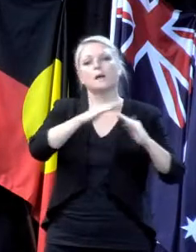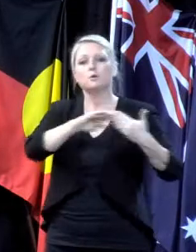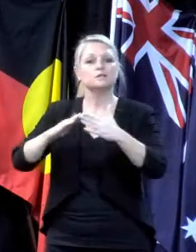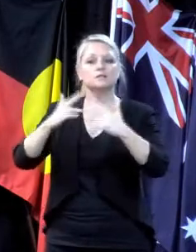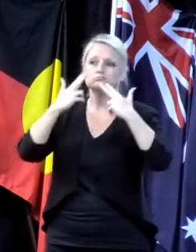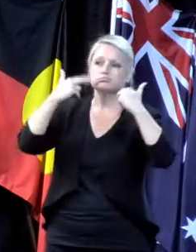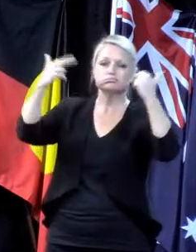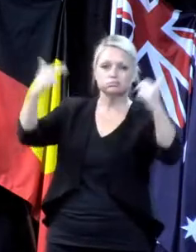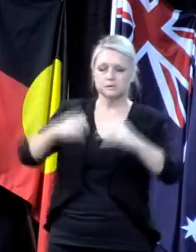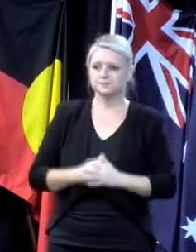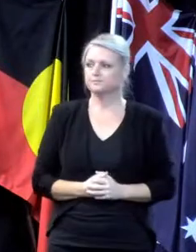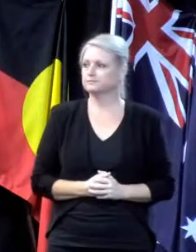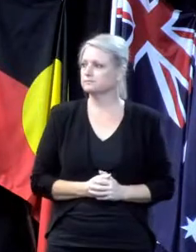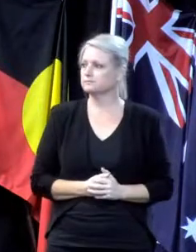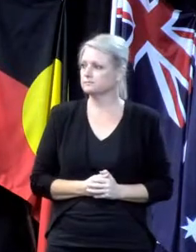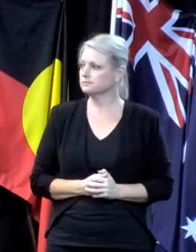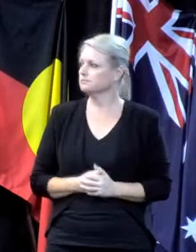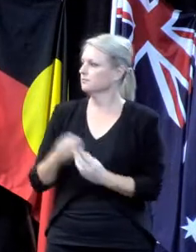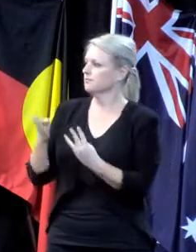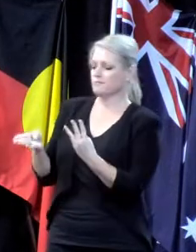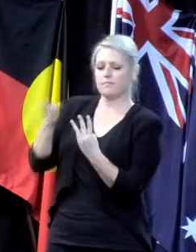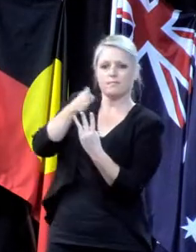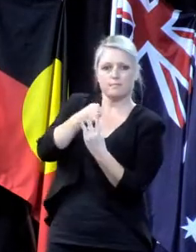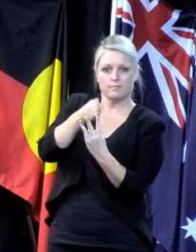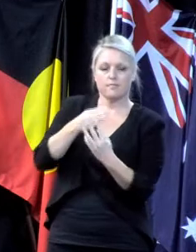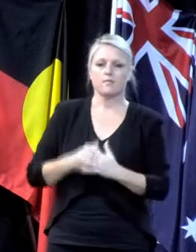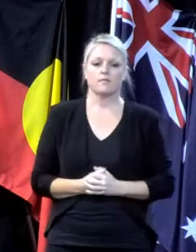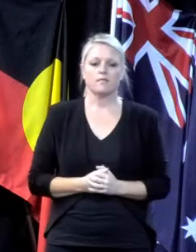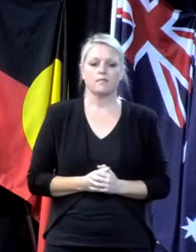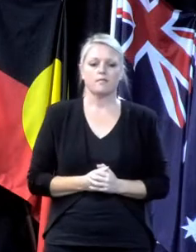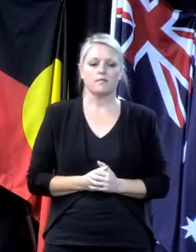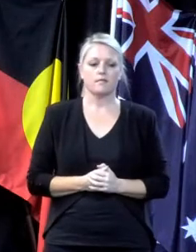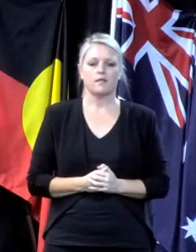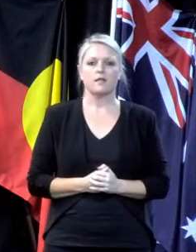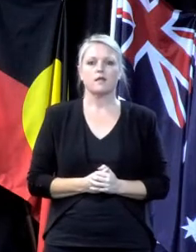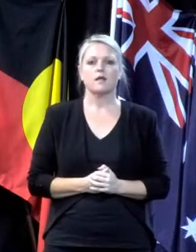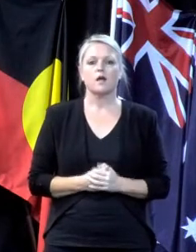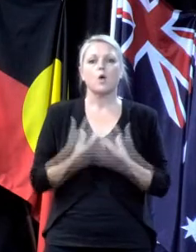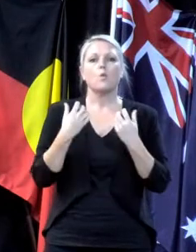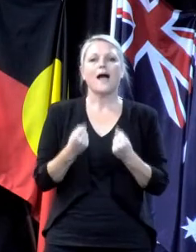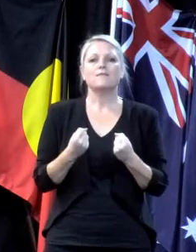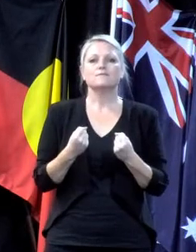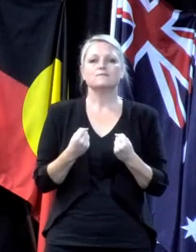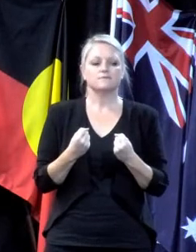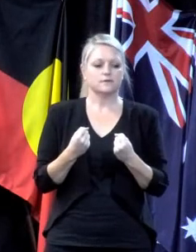Thank you, Ms. Morris. So, we have - well, we'd like to have the question again